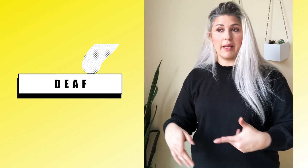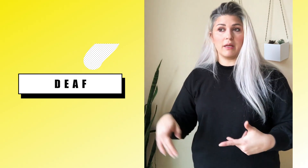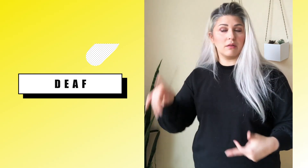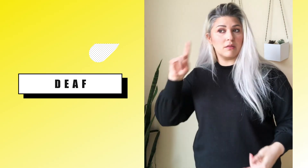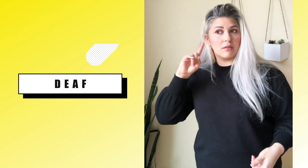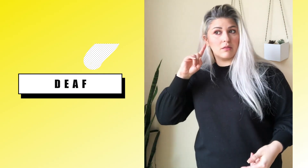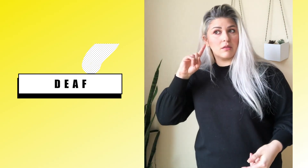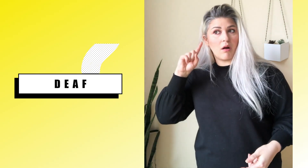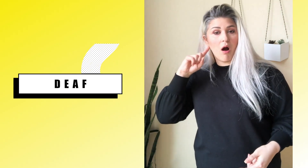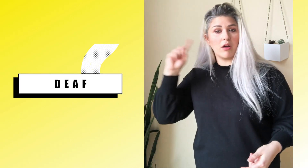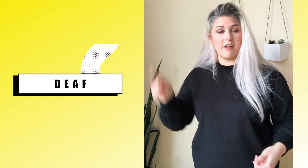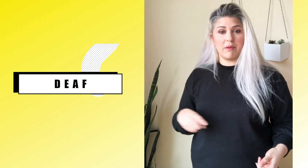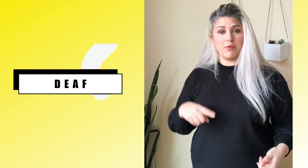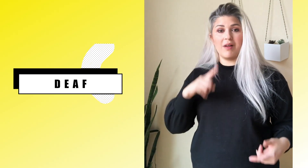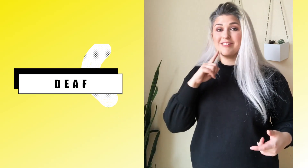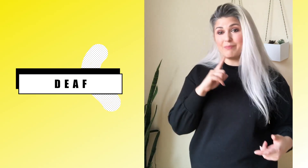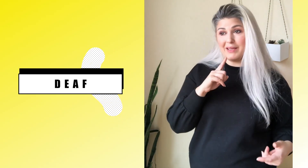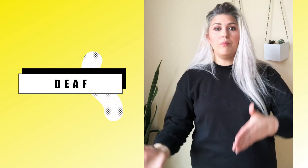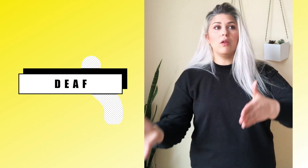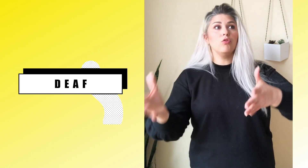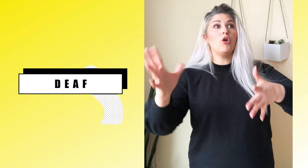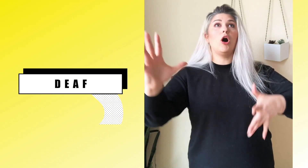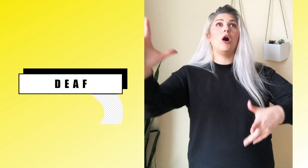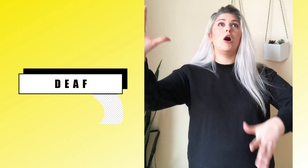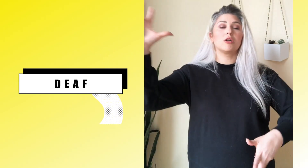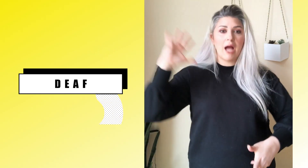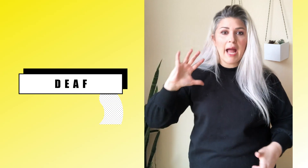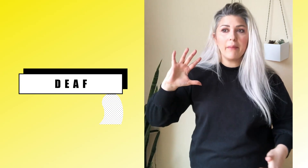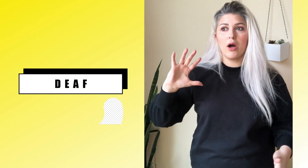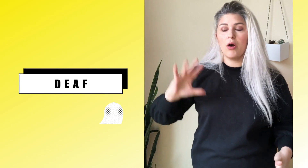Like there are deaf people that speak a long time ago,